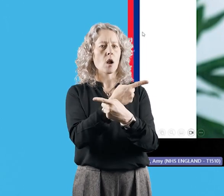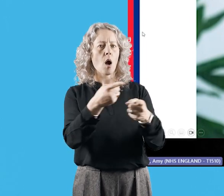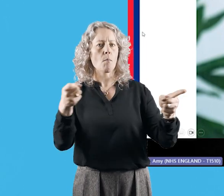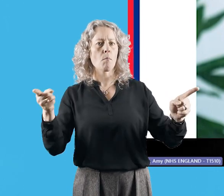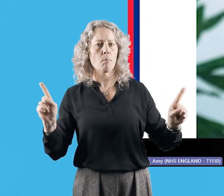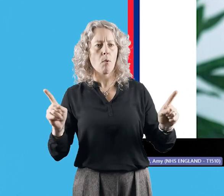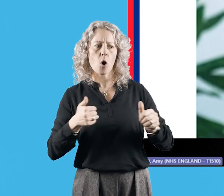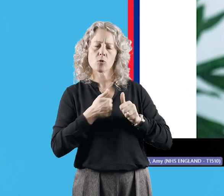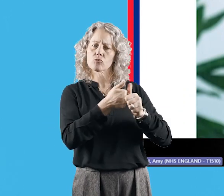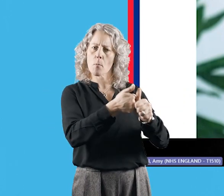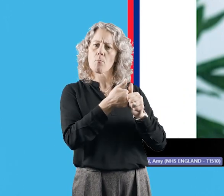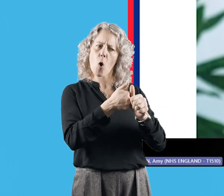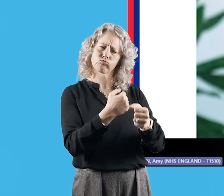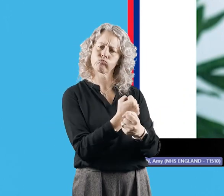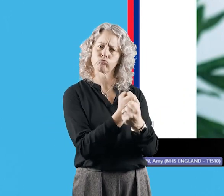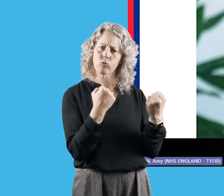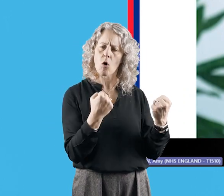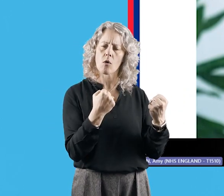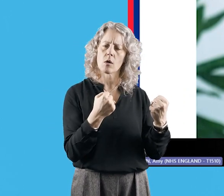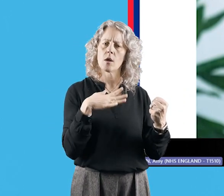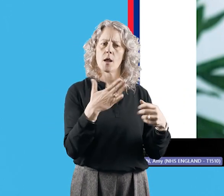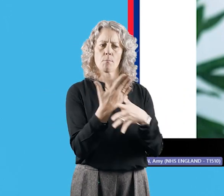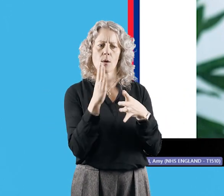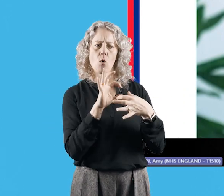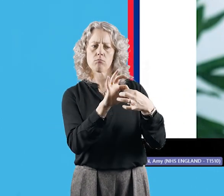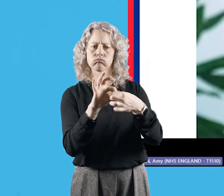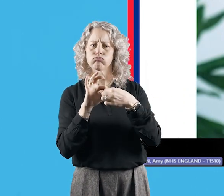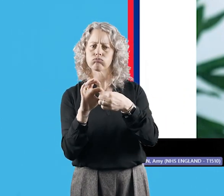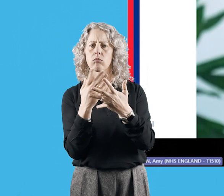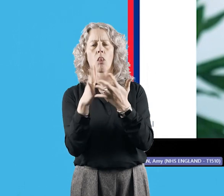we've worked with a number of ministers throughout that